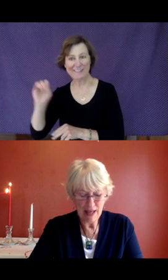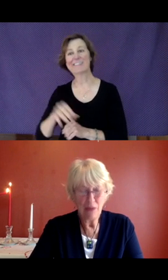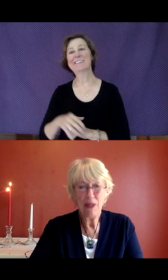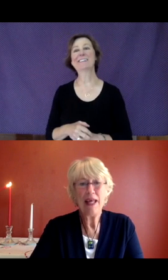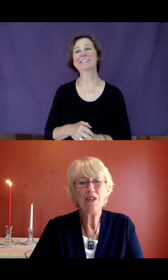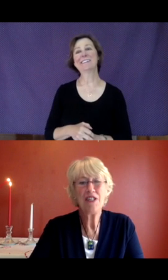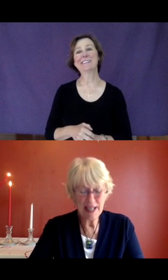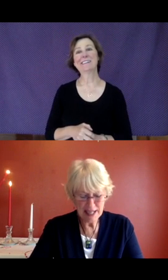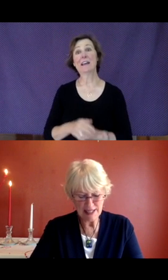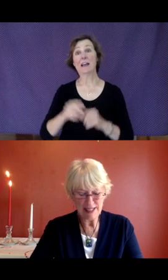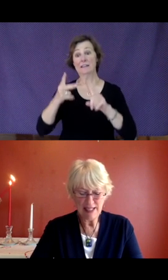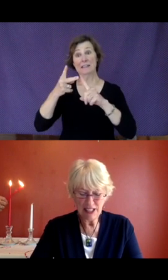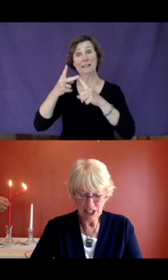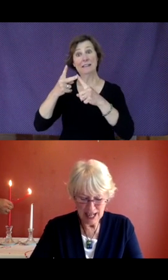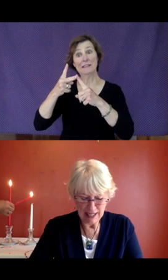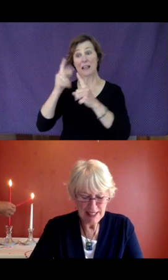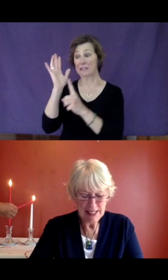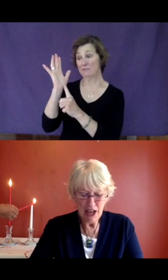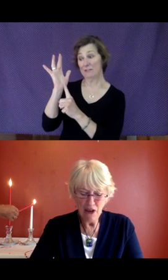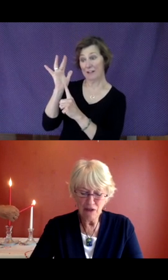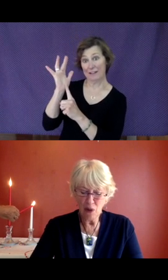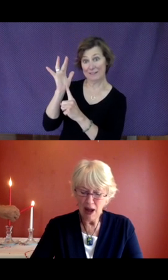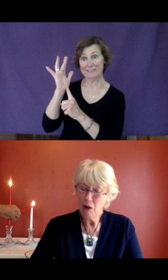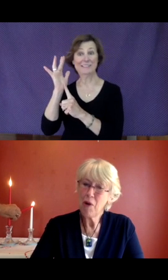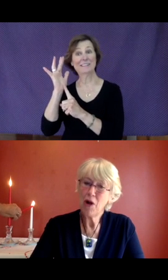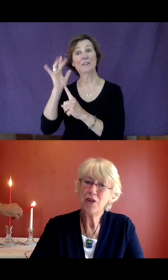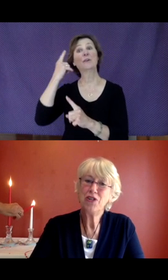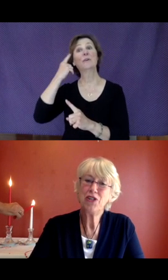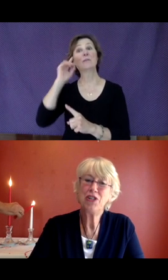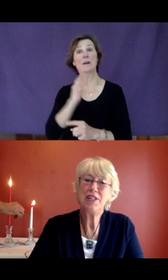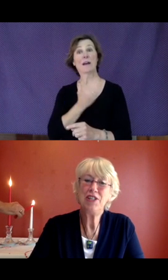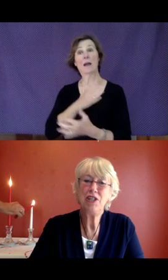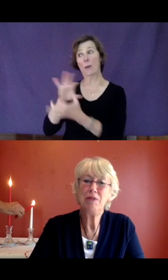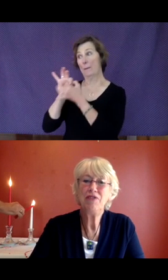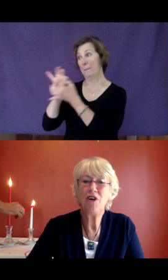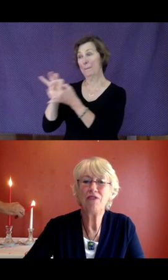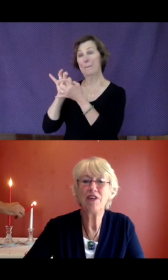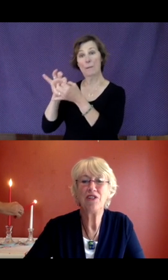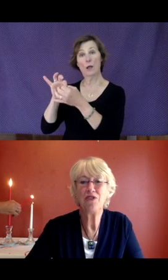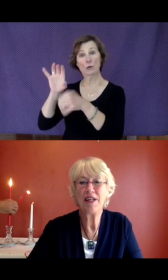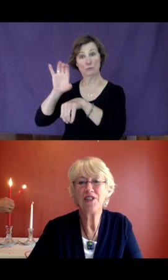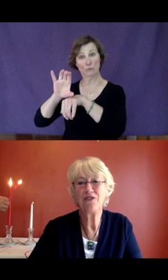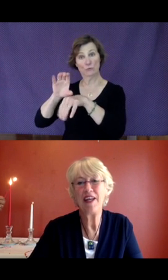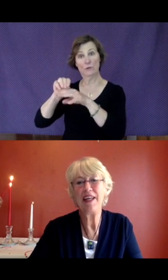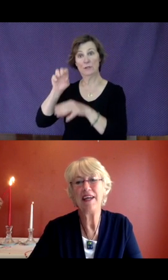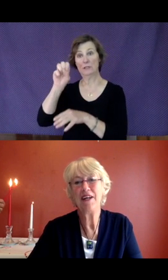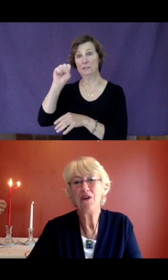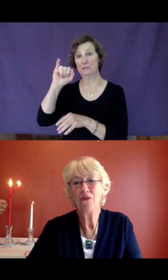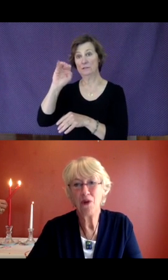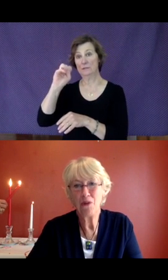We light our second chalice for our partner church in Simenfalva Transylvania, Romania